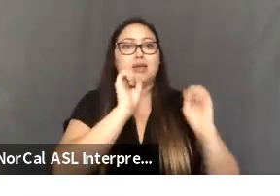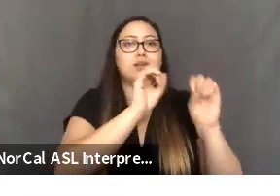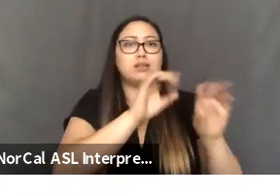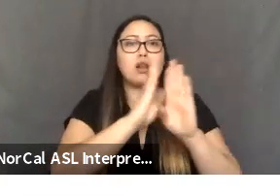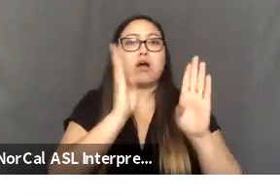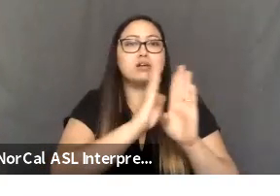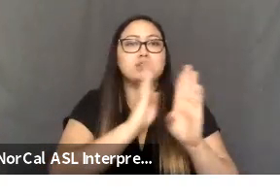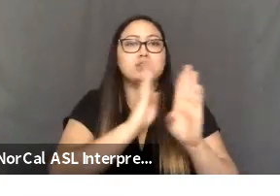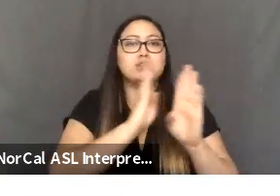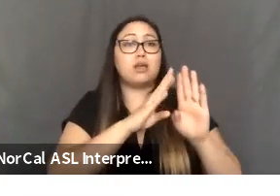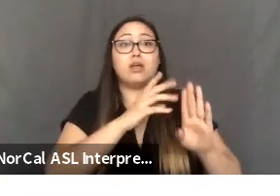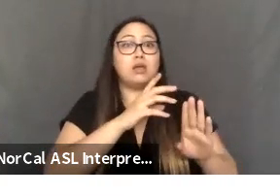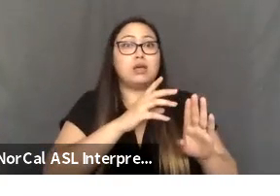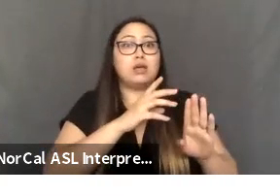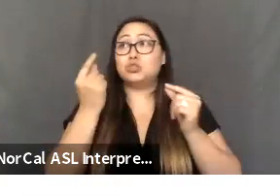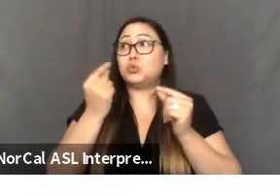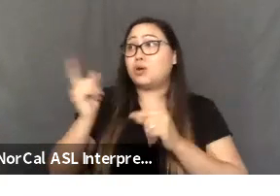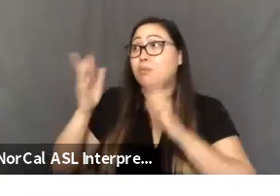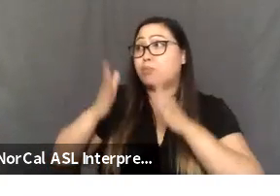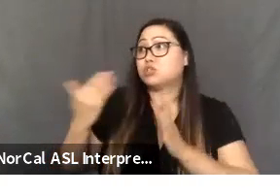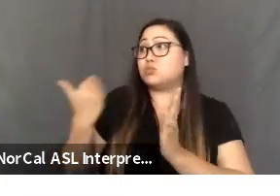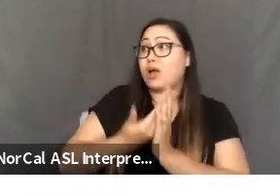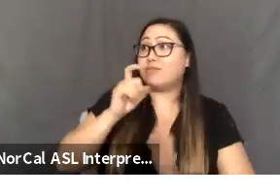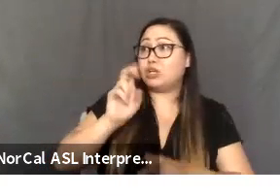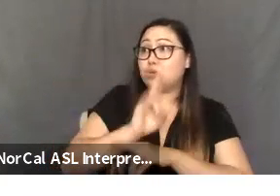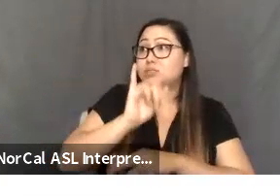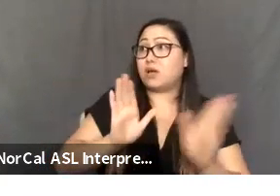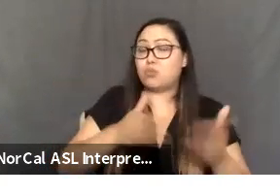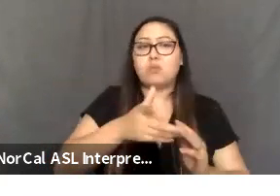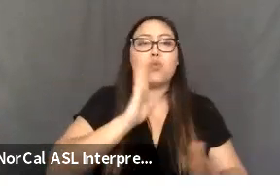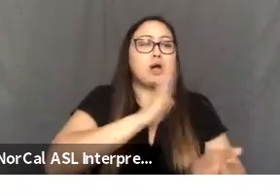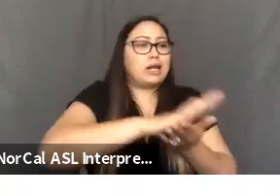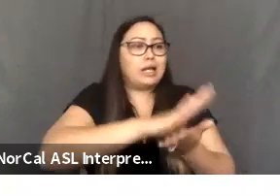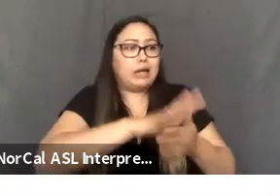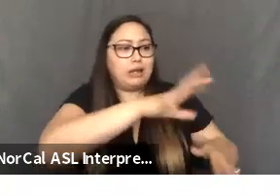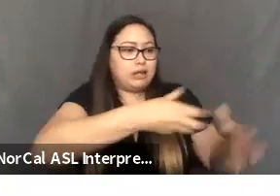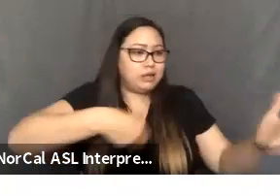have to clean out all of this extra materials and equipment to even be able to get into the